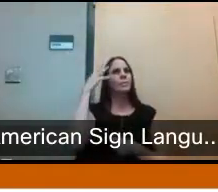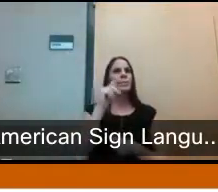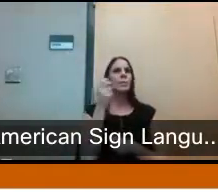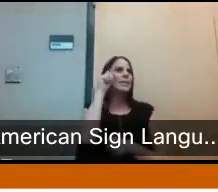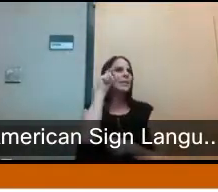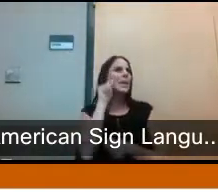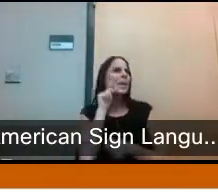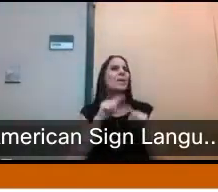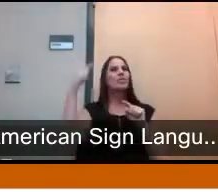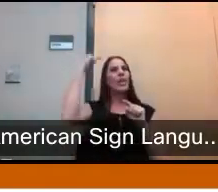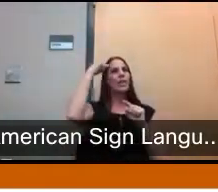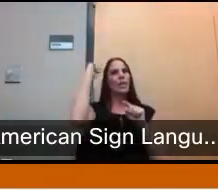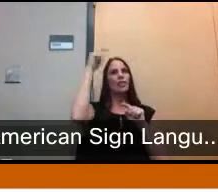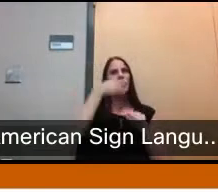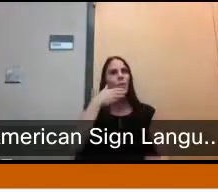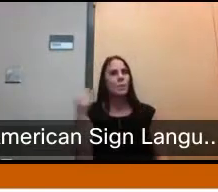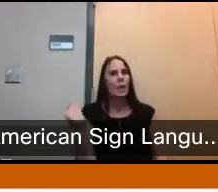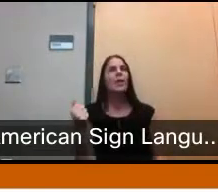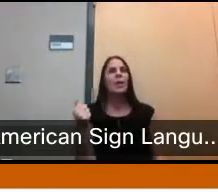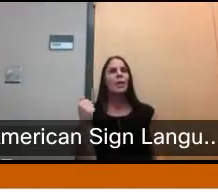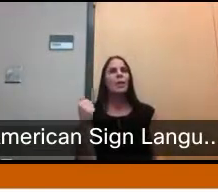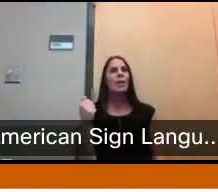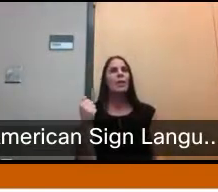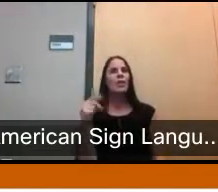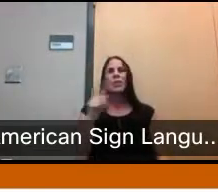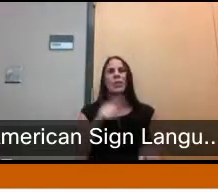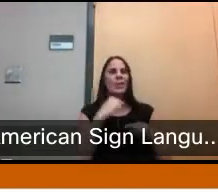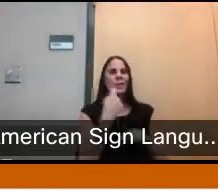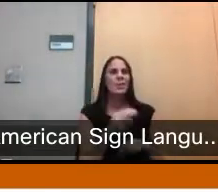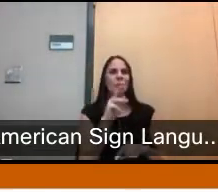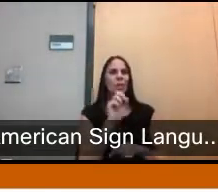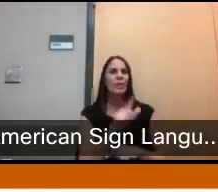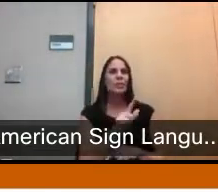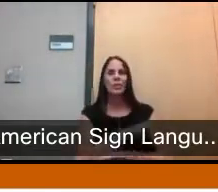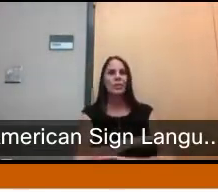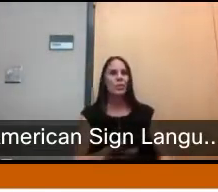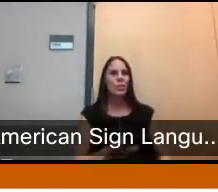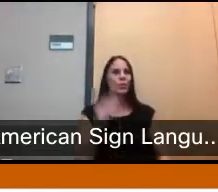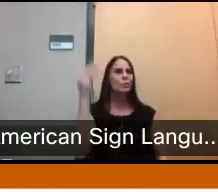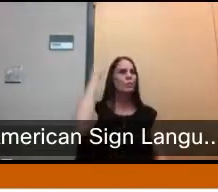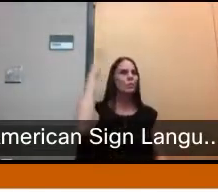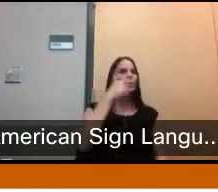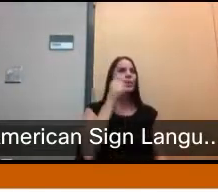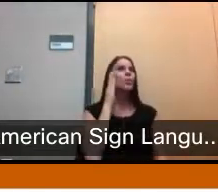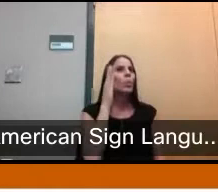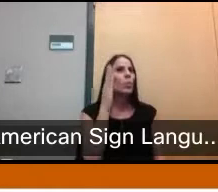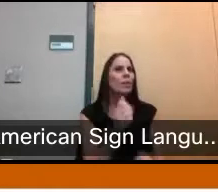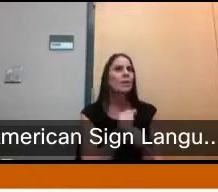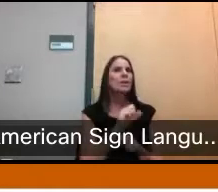complexion. Like, you can't tell Rachel. Don't do this because you'll get skin cancer some day. She already knows you can think